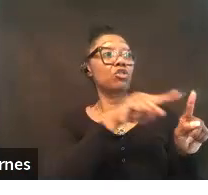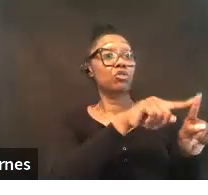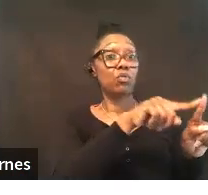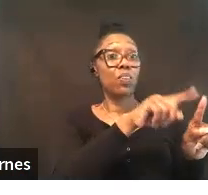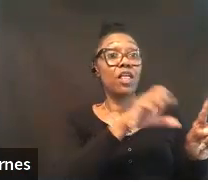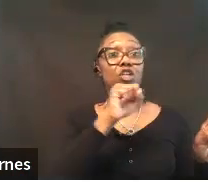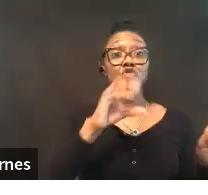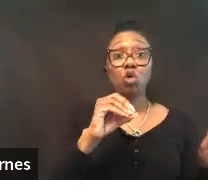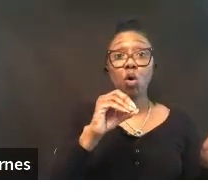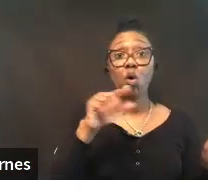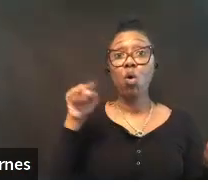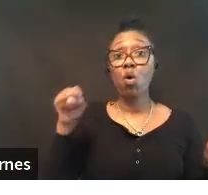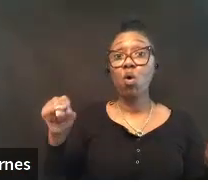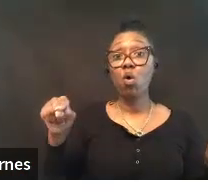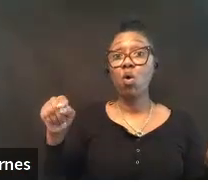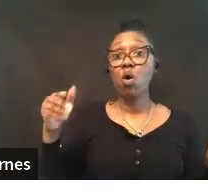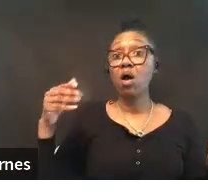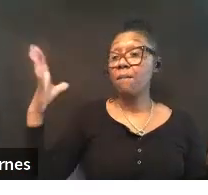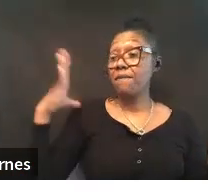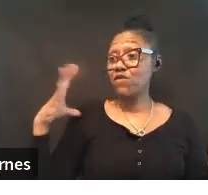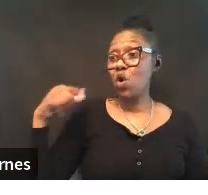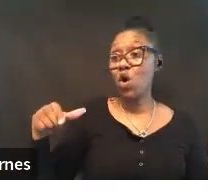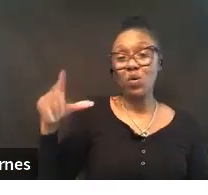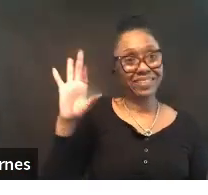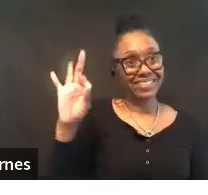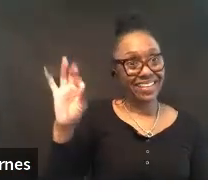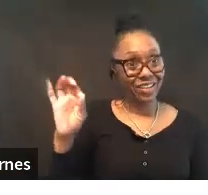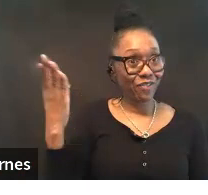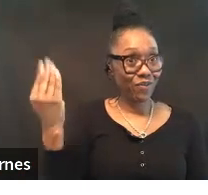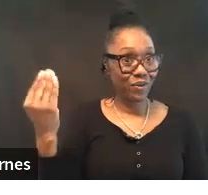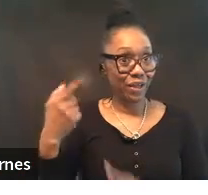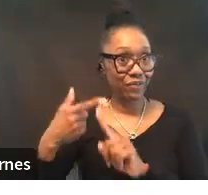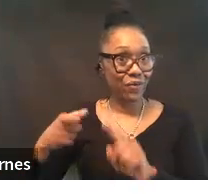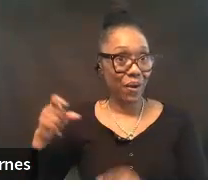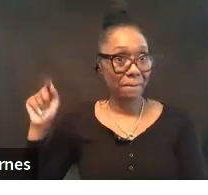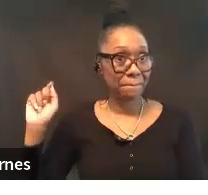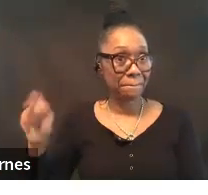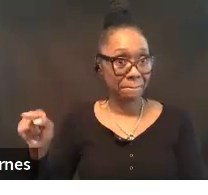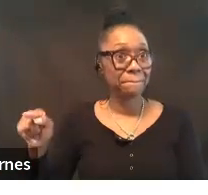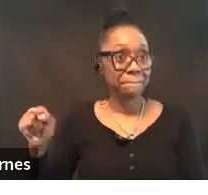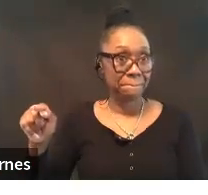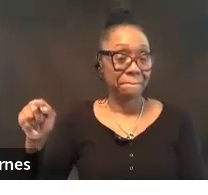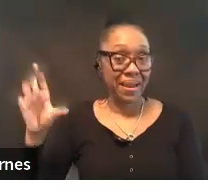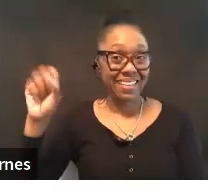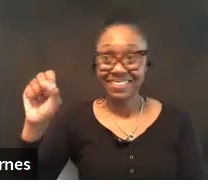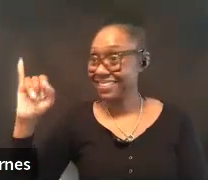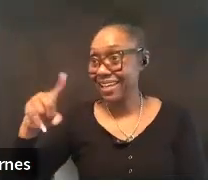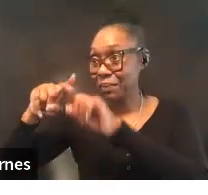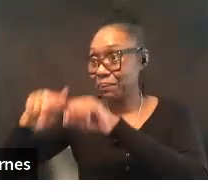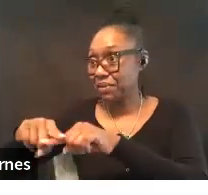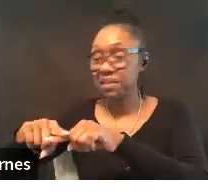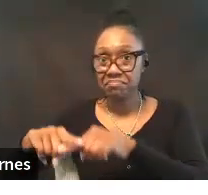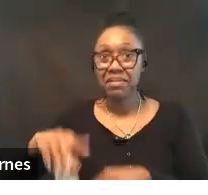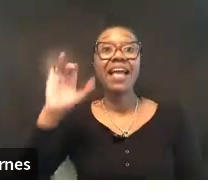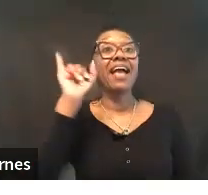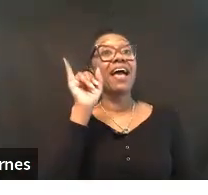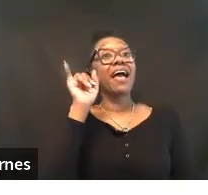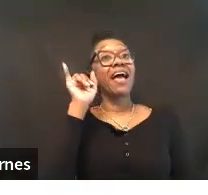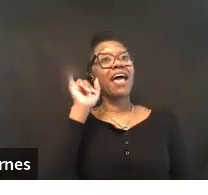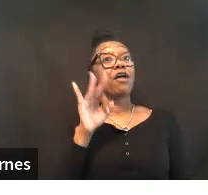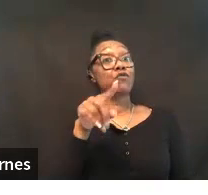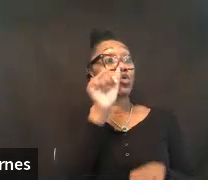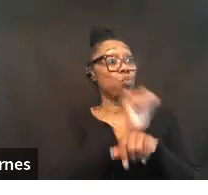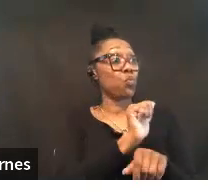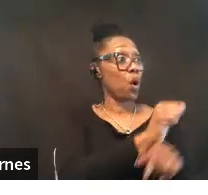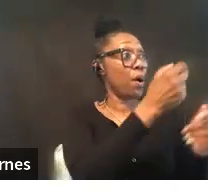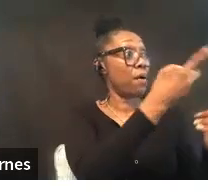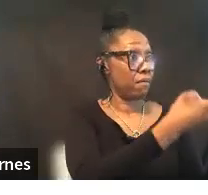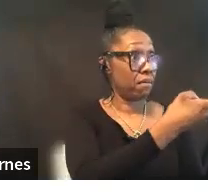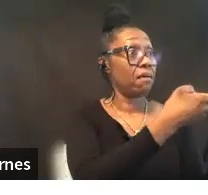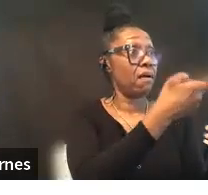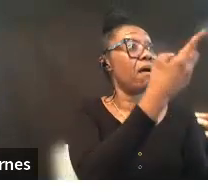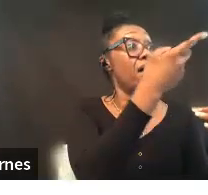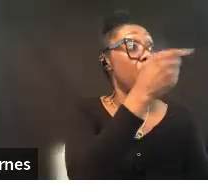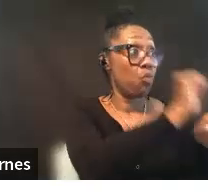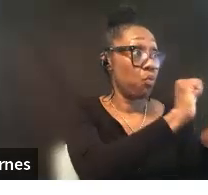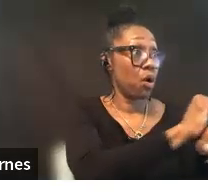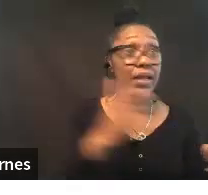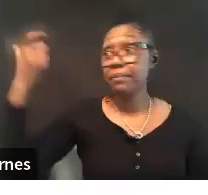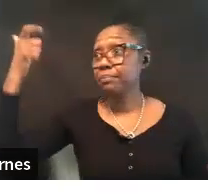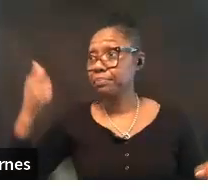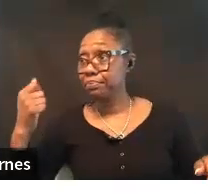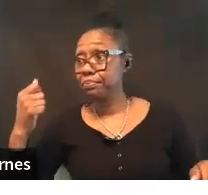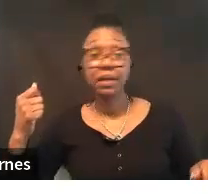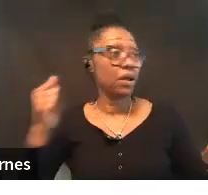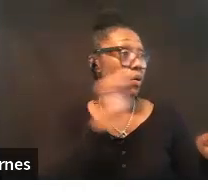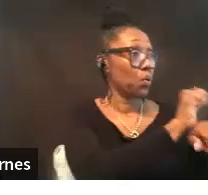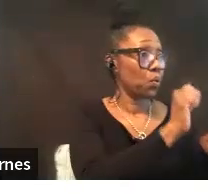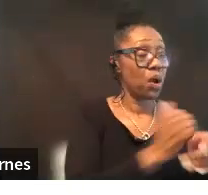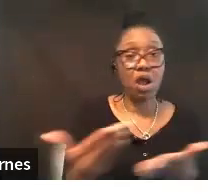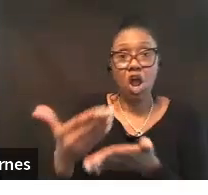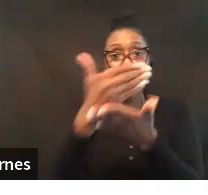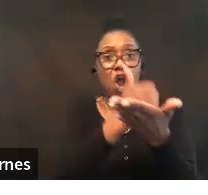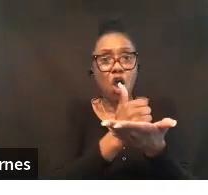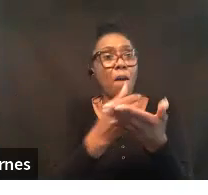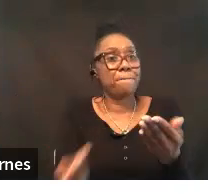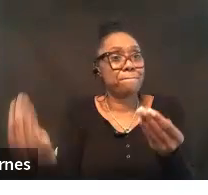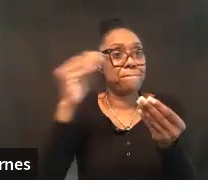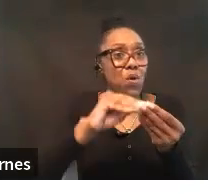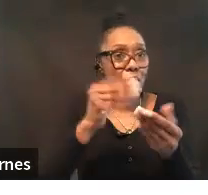So as Les mentioned earlier. Going to work with SSI monetarily is an advantage to you, especially since the individual is still in this case receiving SSI.